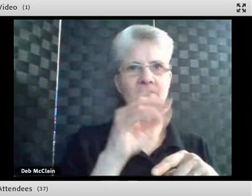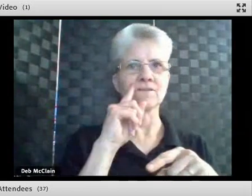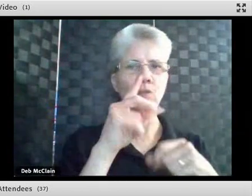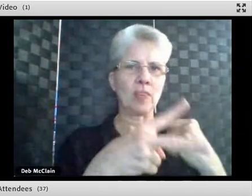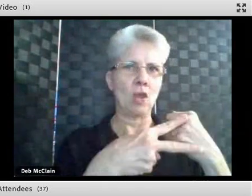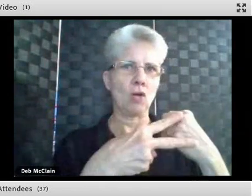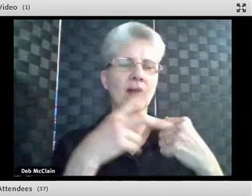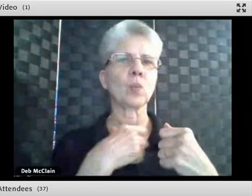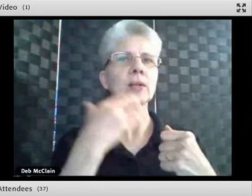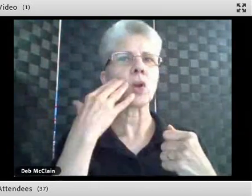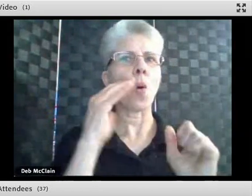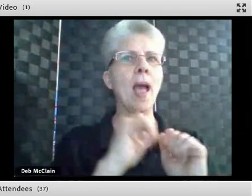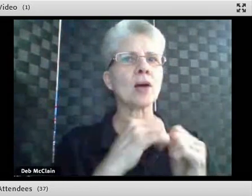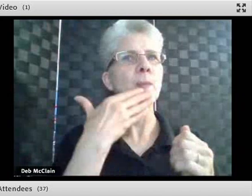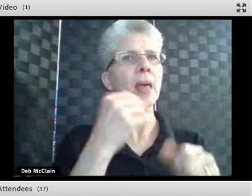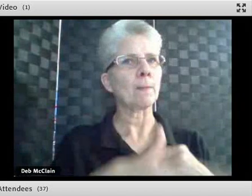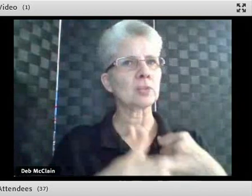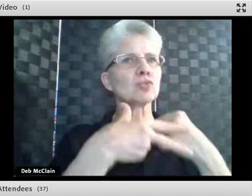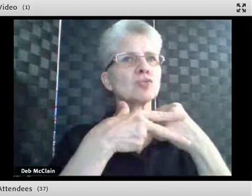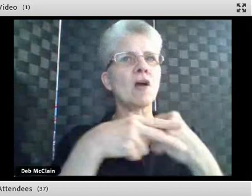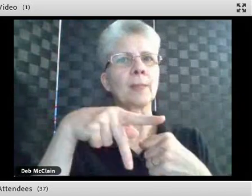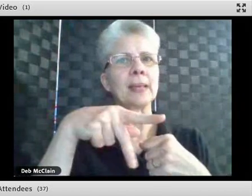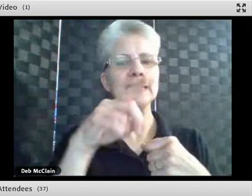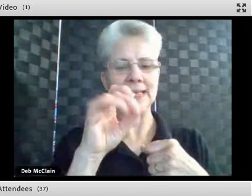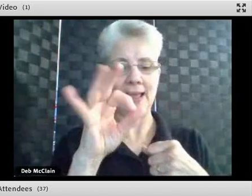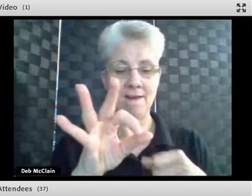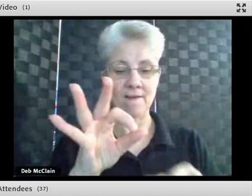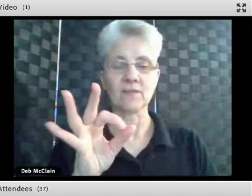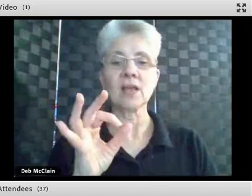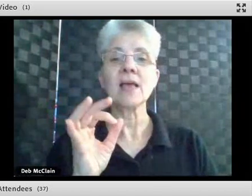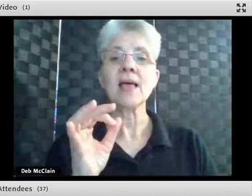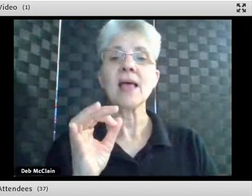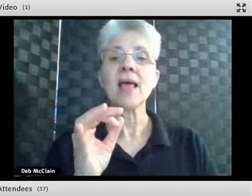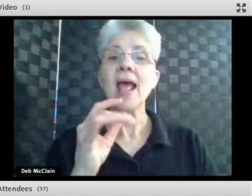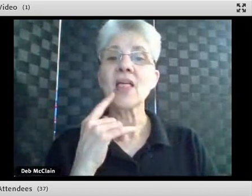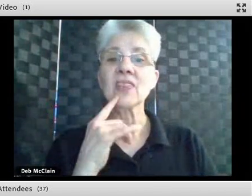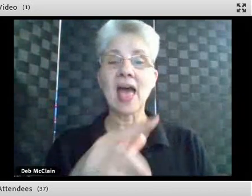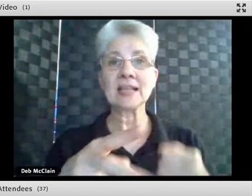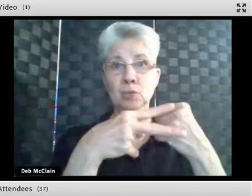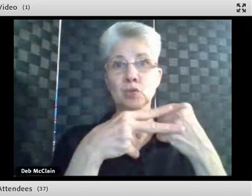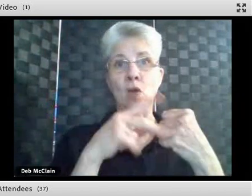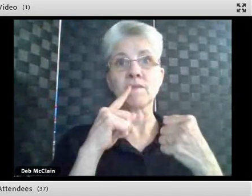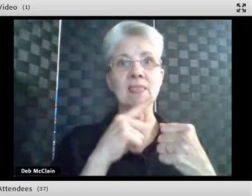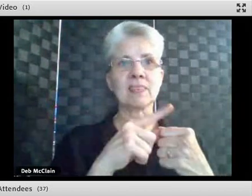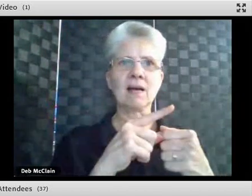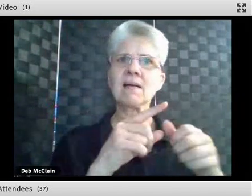because we know how to better preserve the PDF file, and that is preserving the essentially content